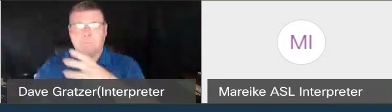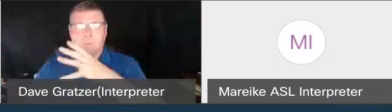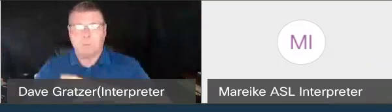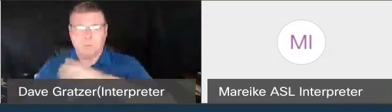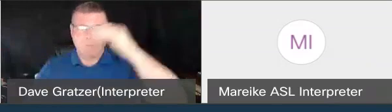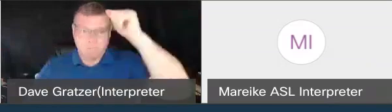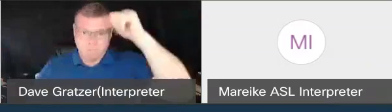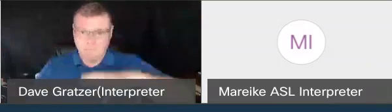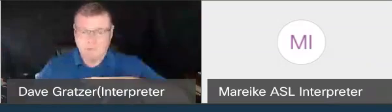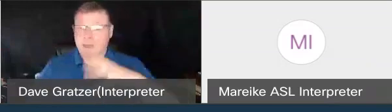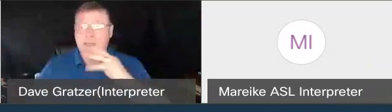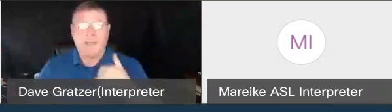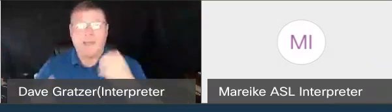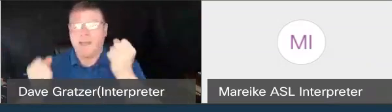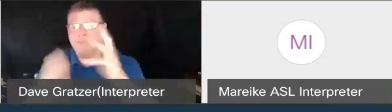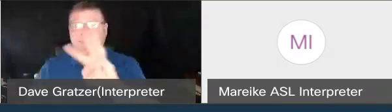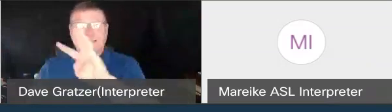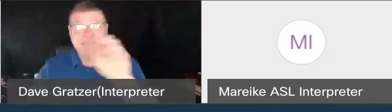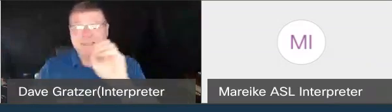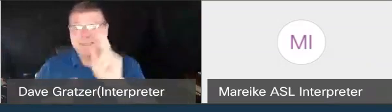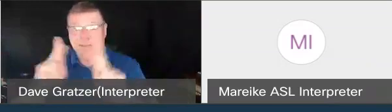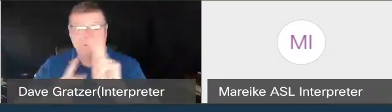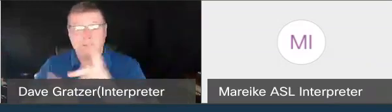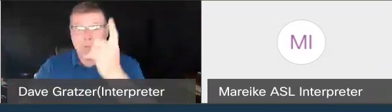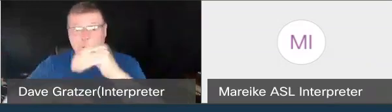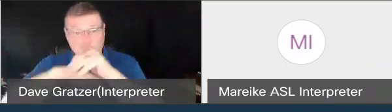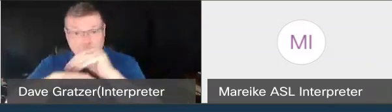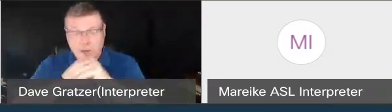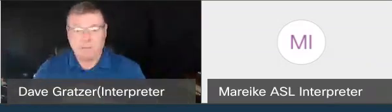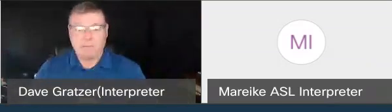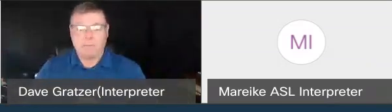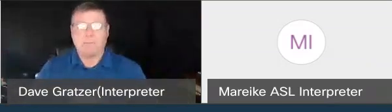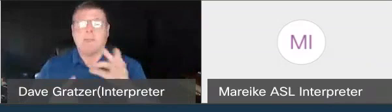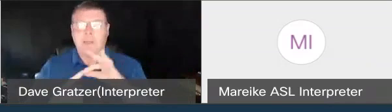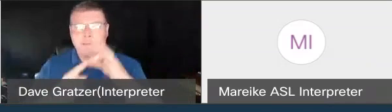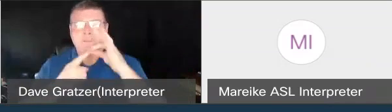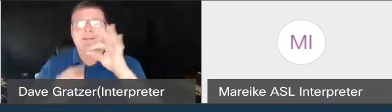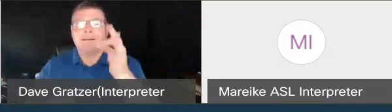and we'll have as many as 60 individuals in here on a night, particularly if there's a big, uh, game